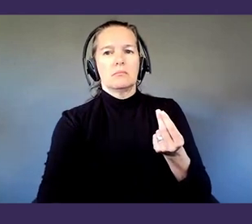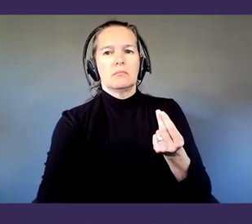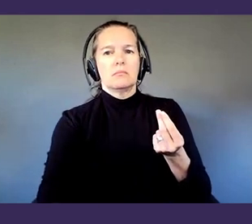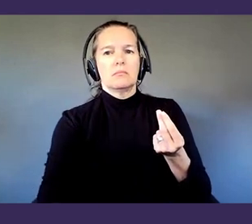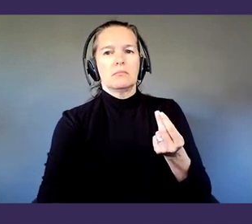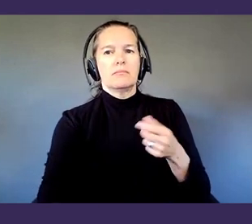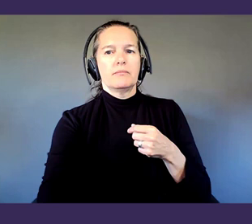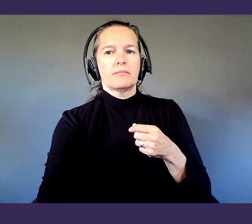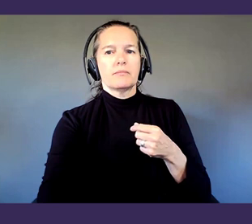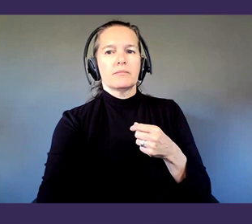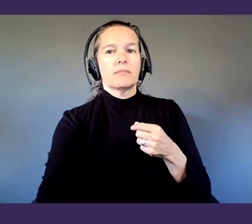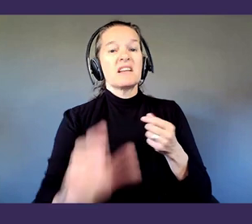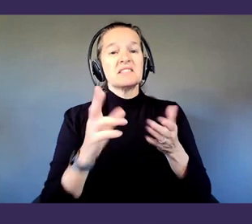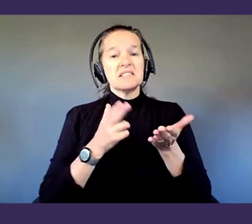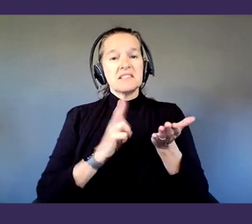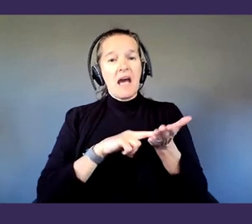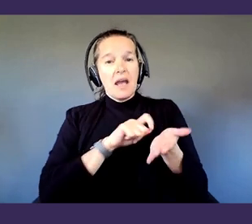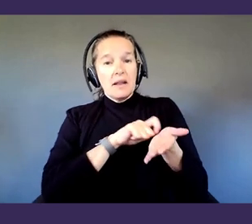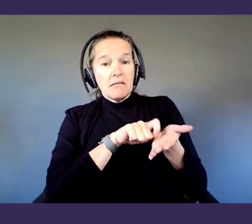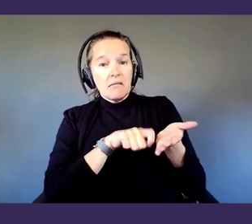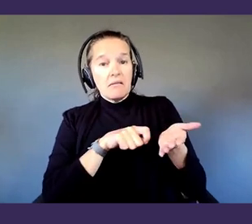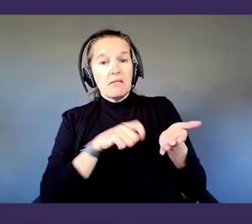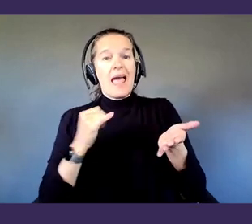it really brings it to a bigger level.